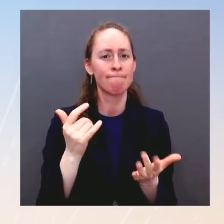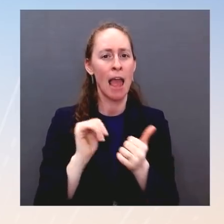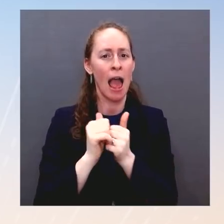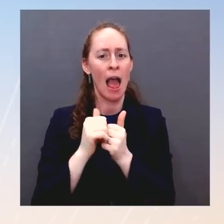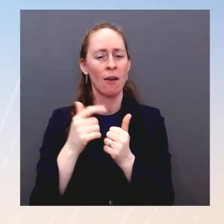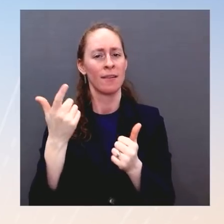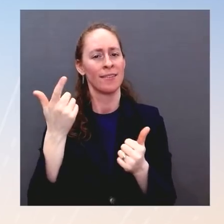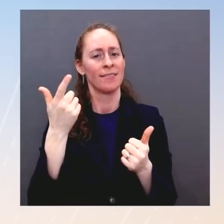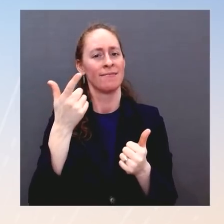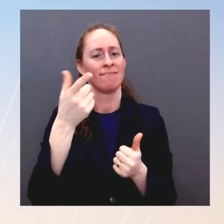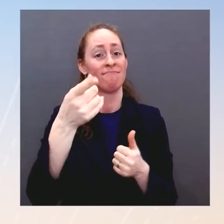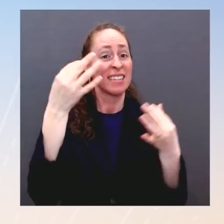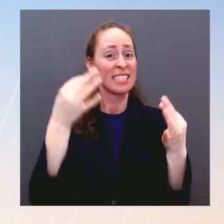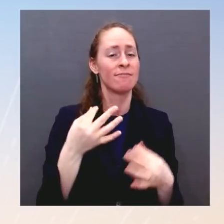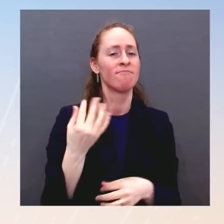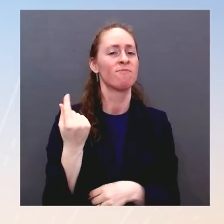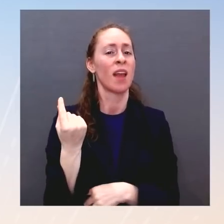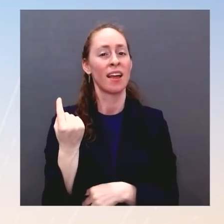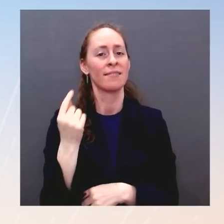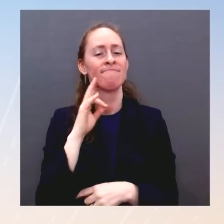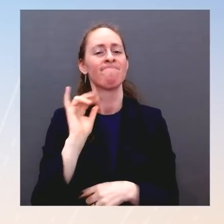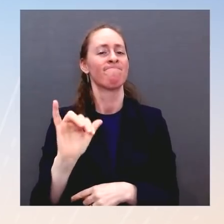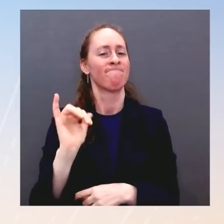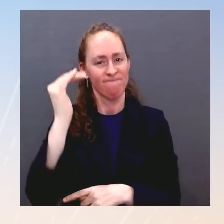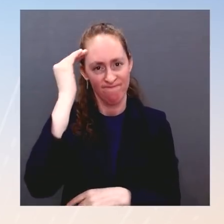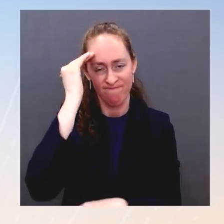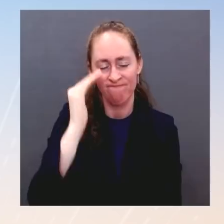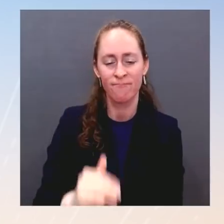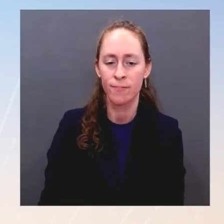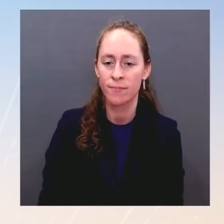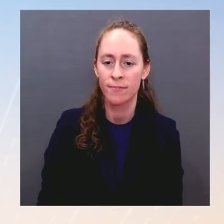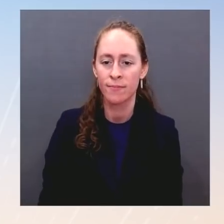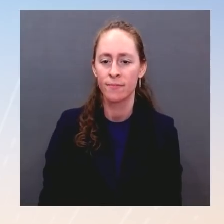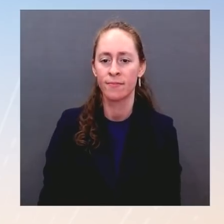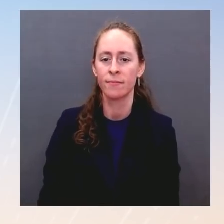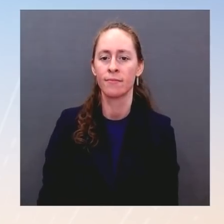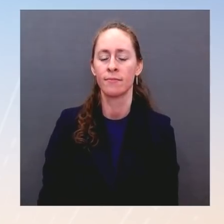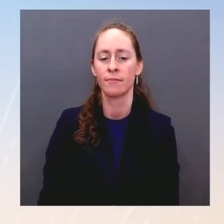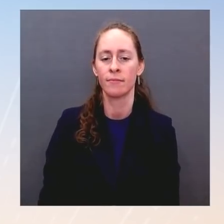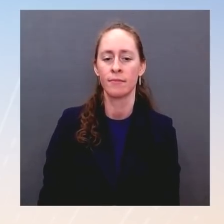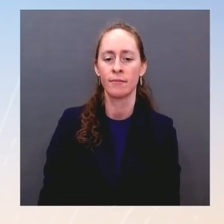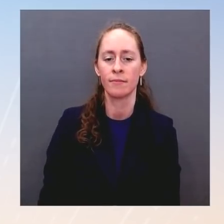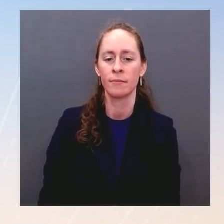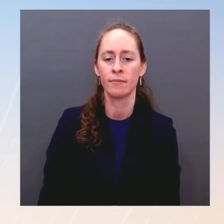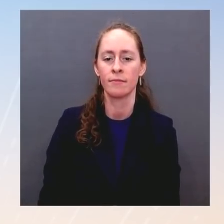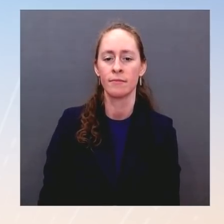it's the only Quad member that's not implementing export controls for example. I think the President yesterday mentioned